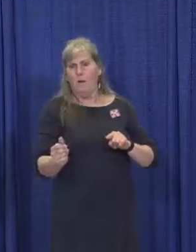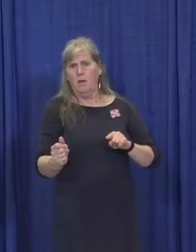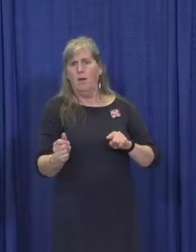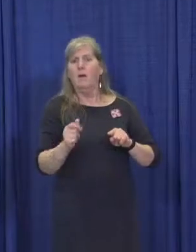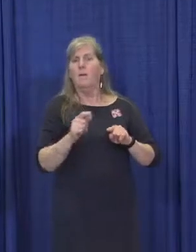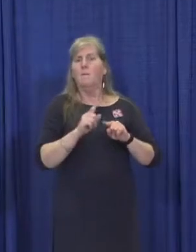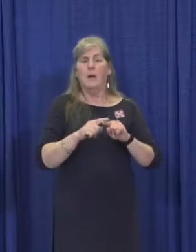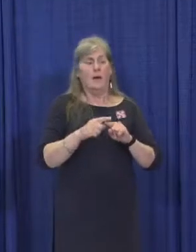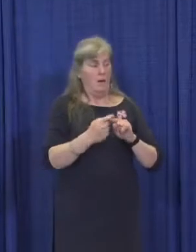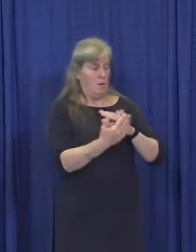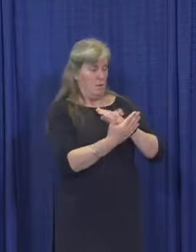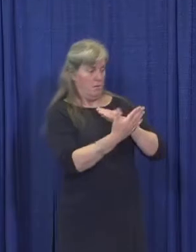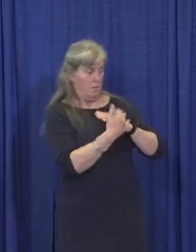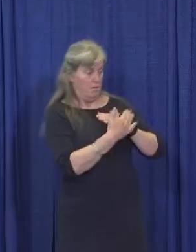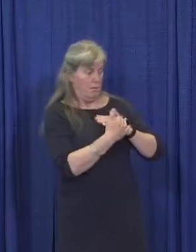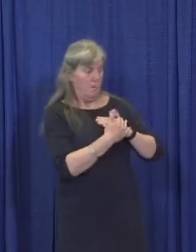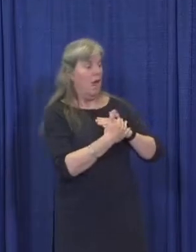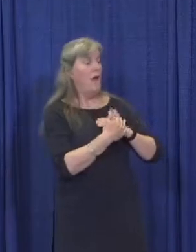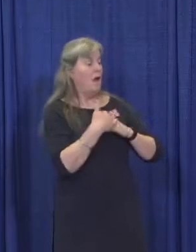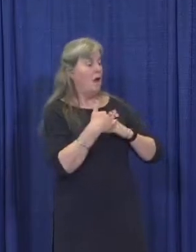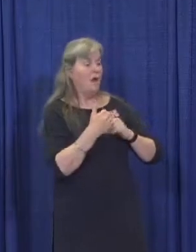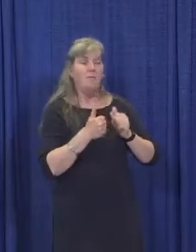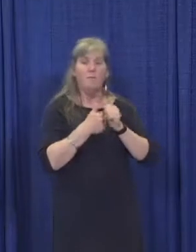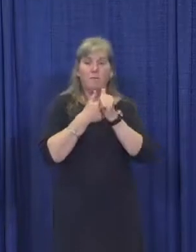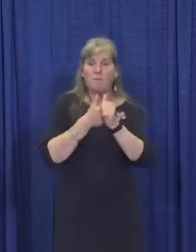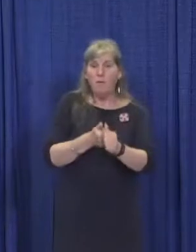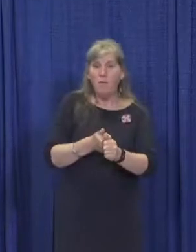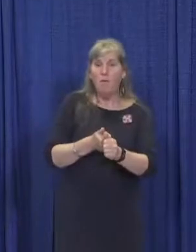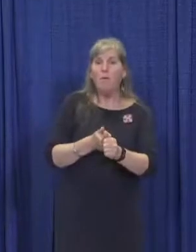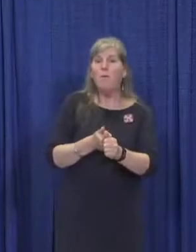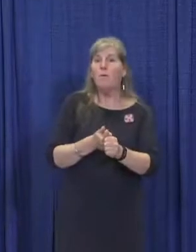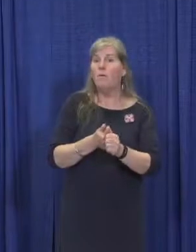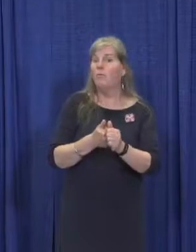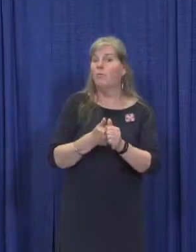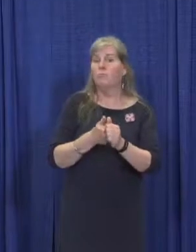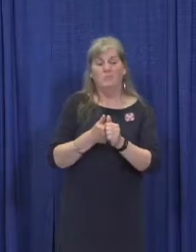make sure the recommendations and guidelines are following on